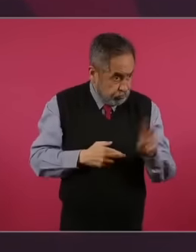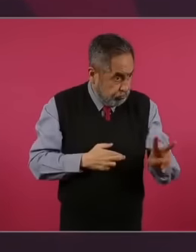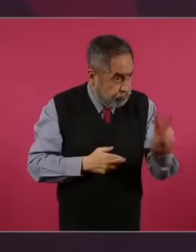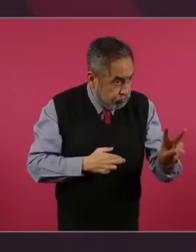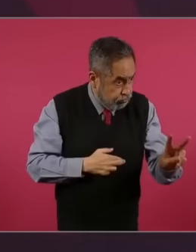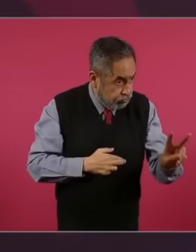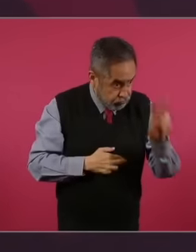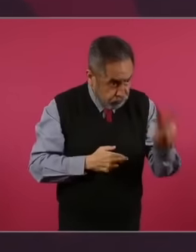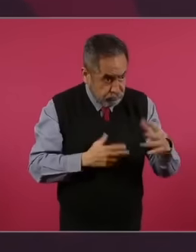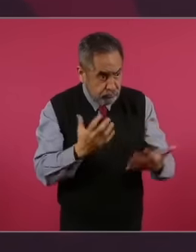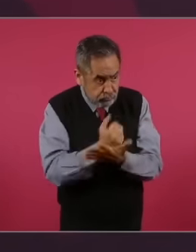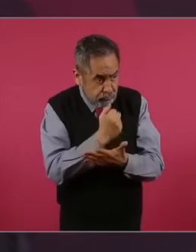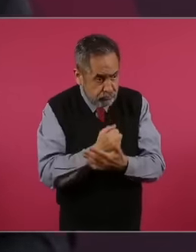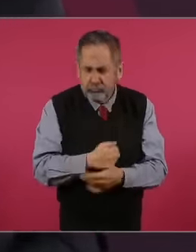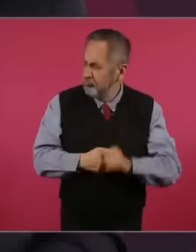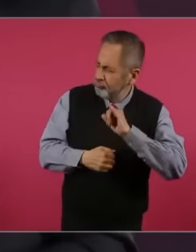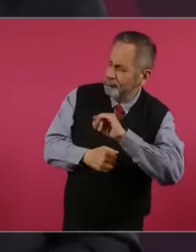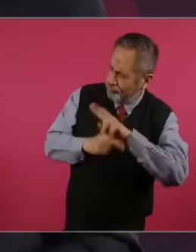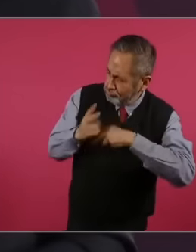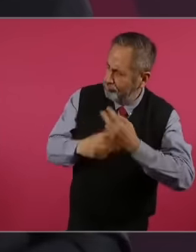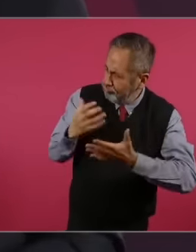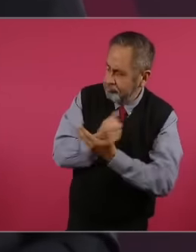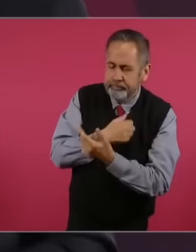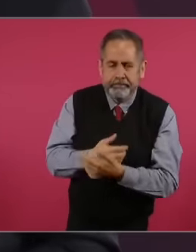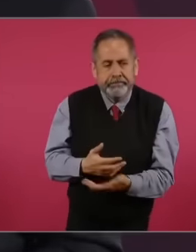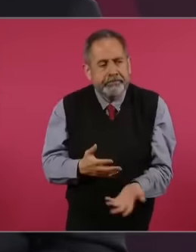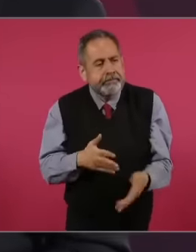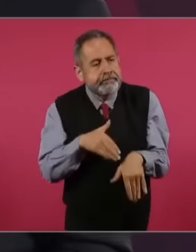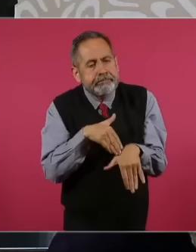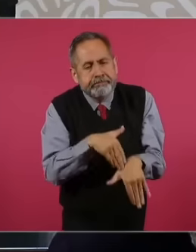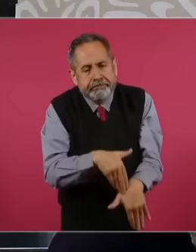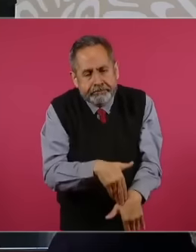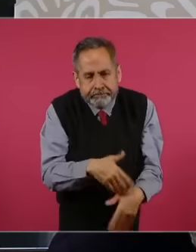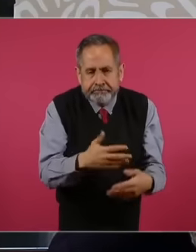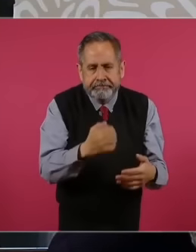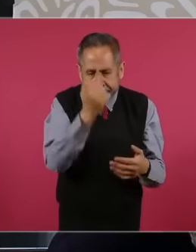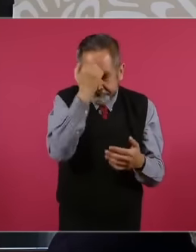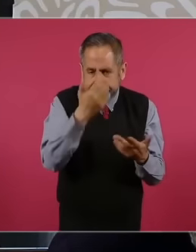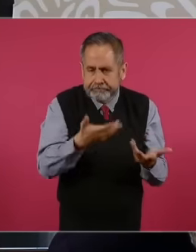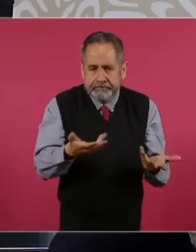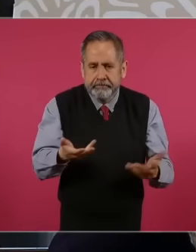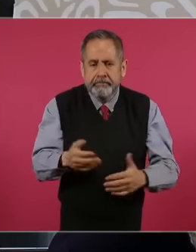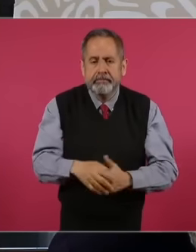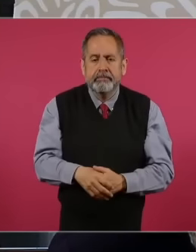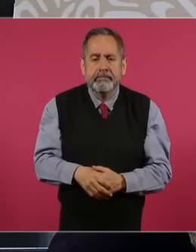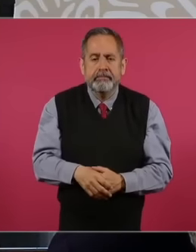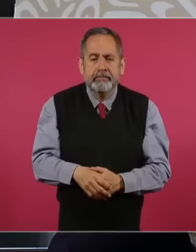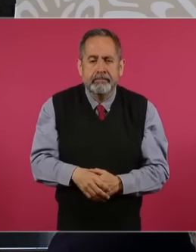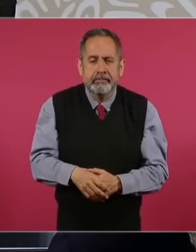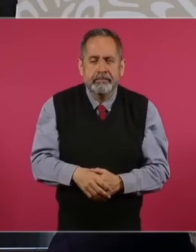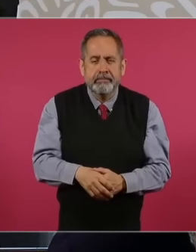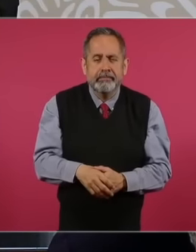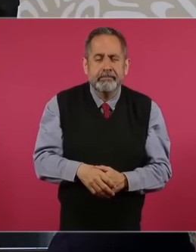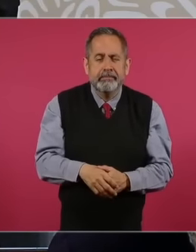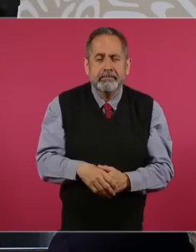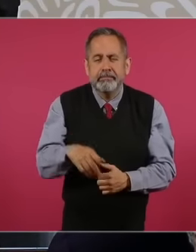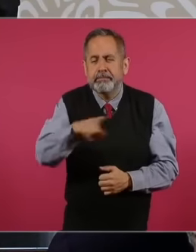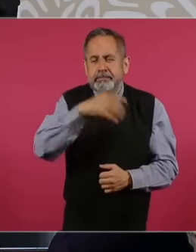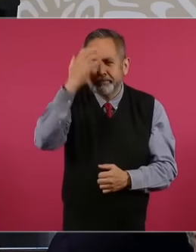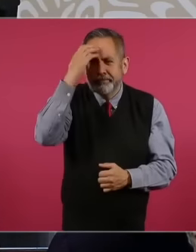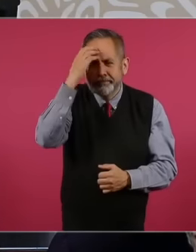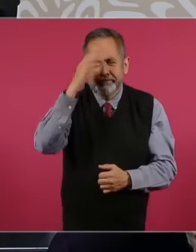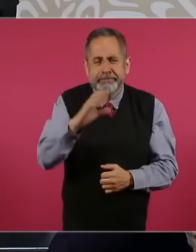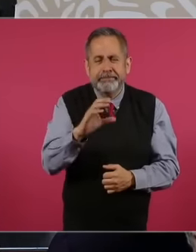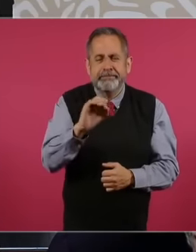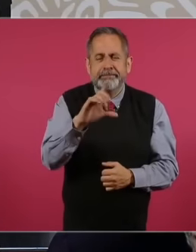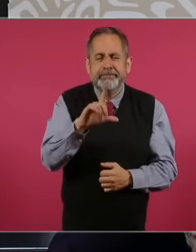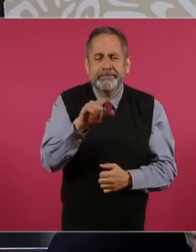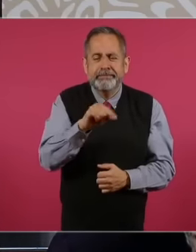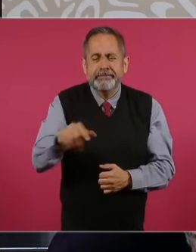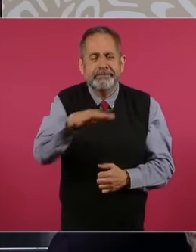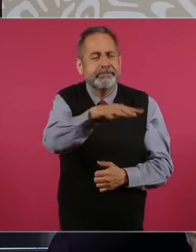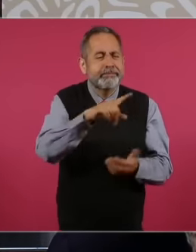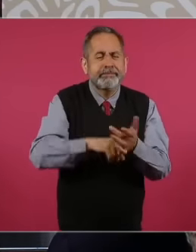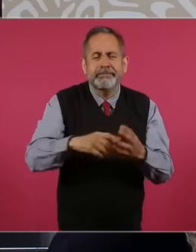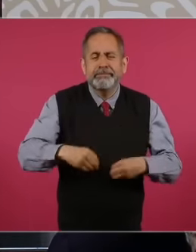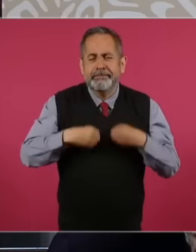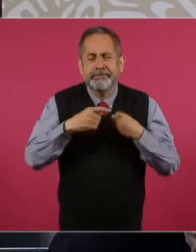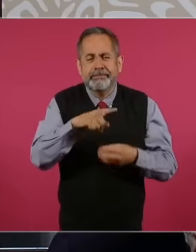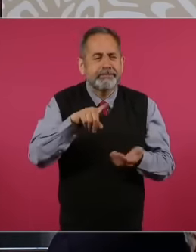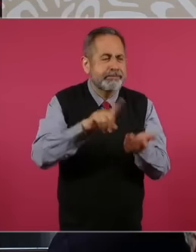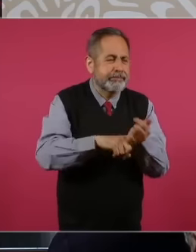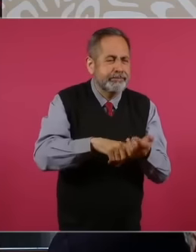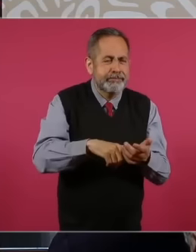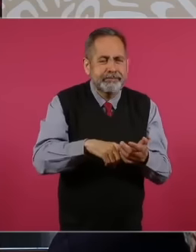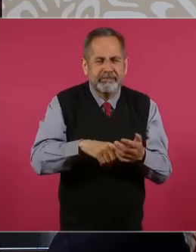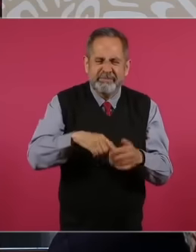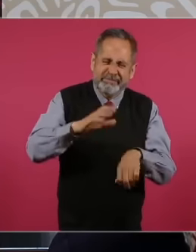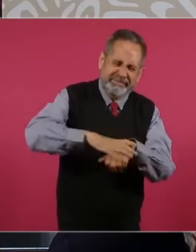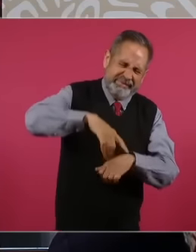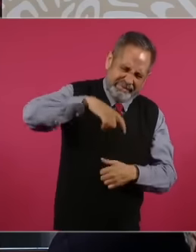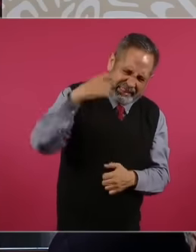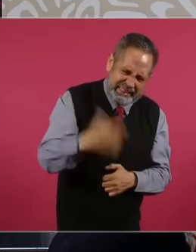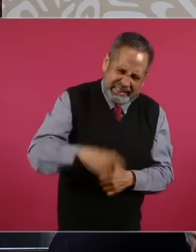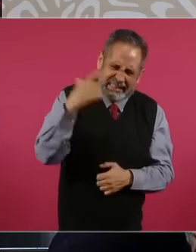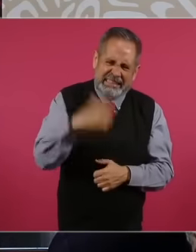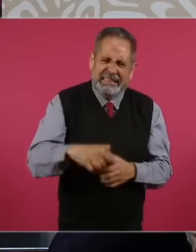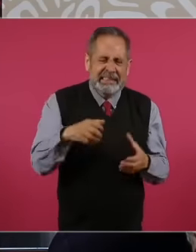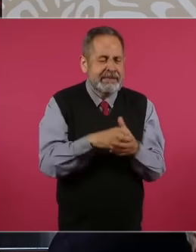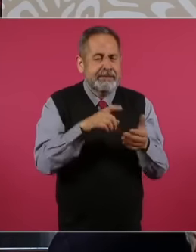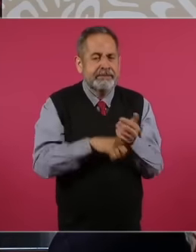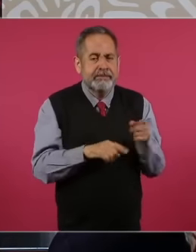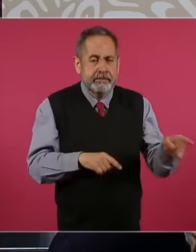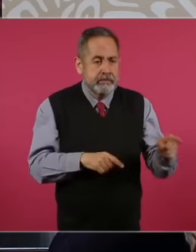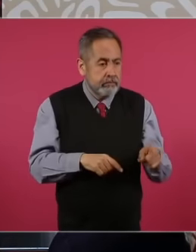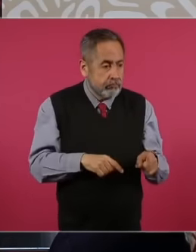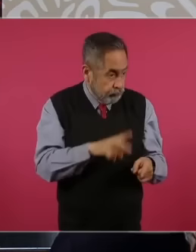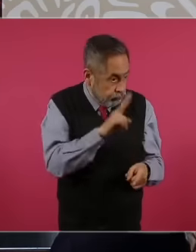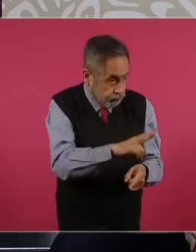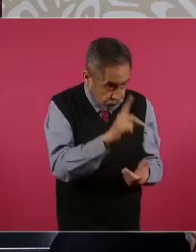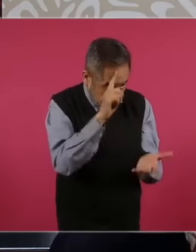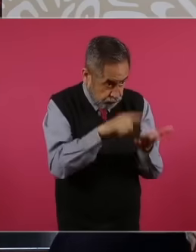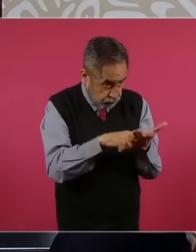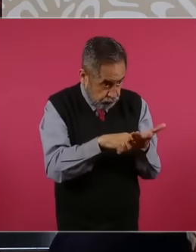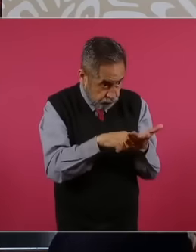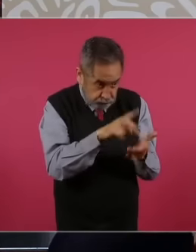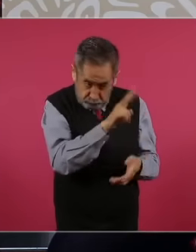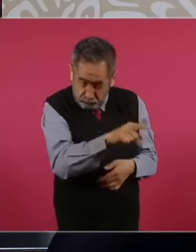the colonies where she lives The people with more economic resources who believed that and